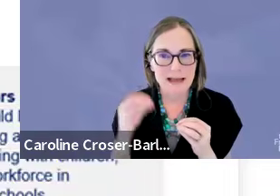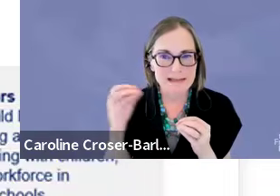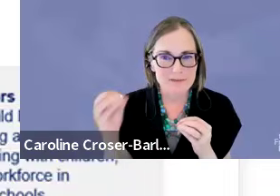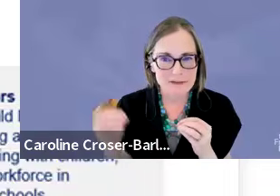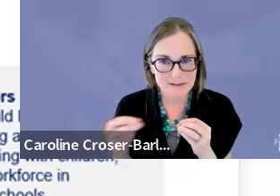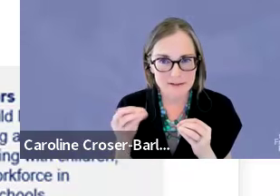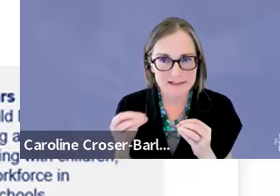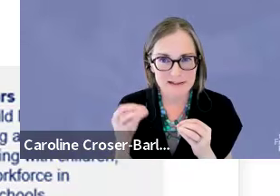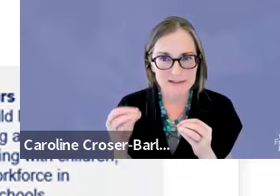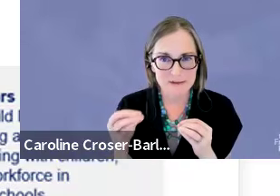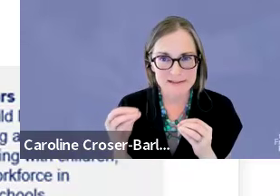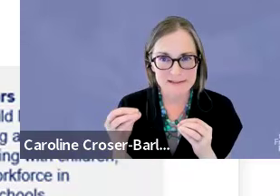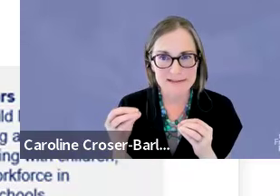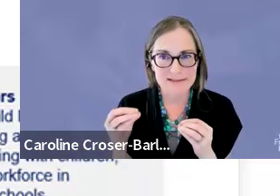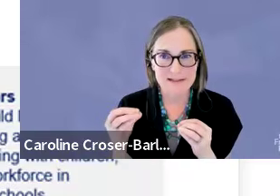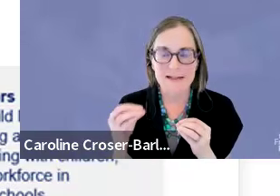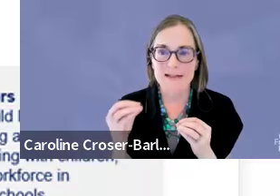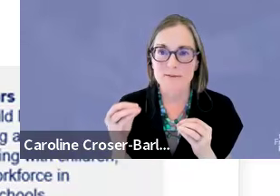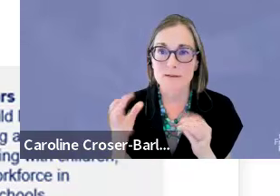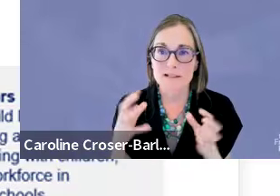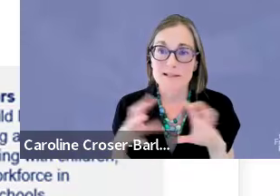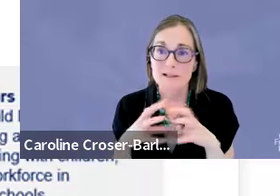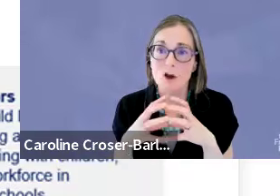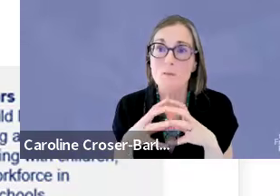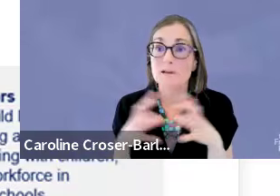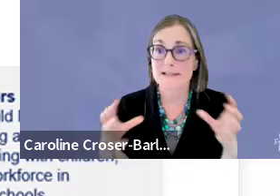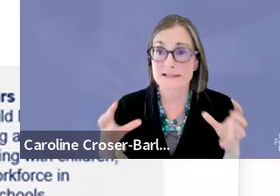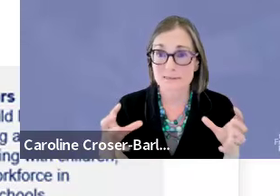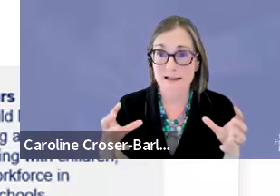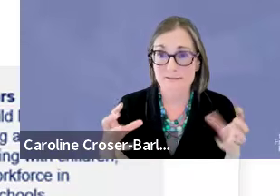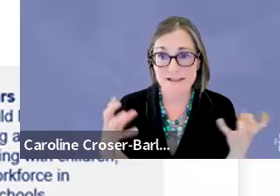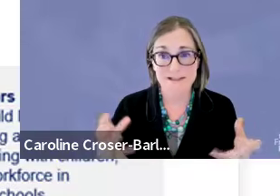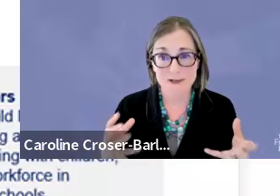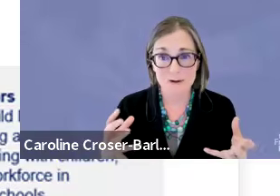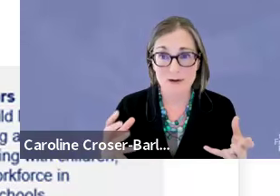we hang everything on a diagnosis is we miss the complex interplay of things that are going